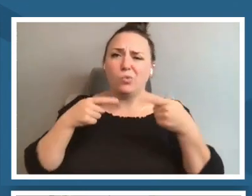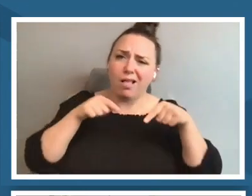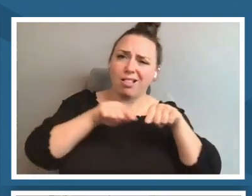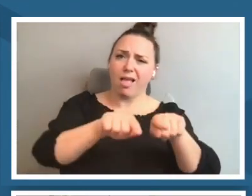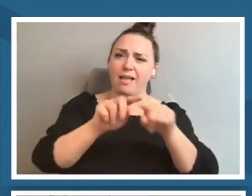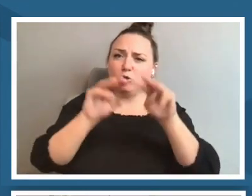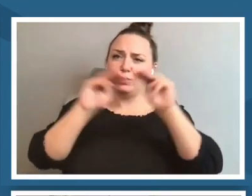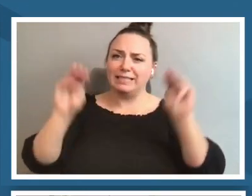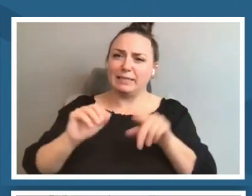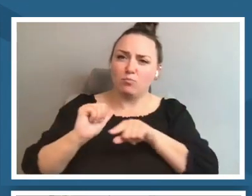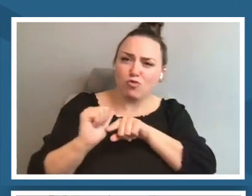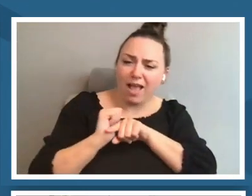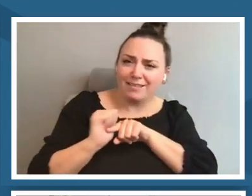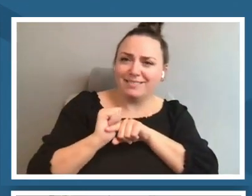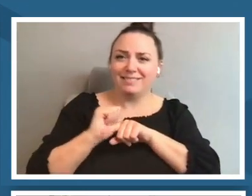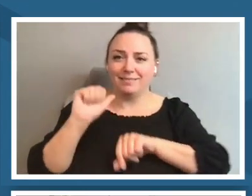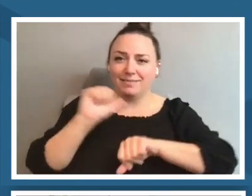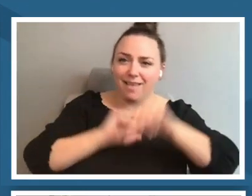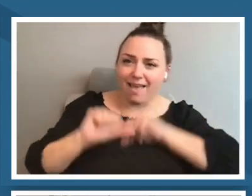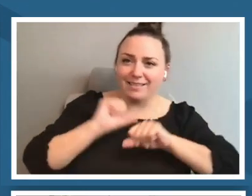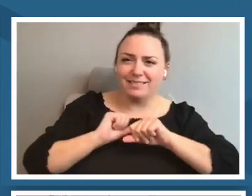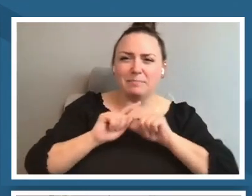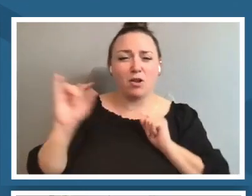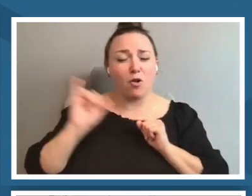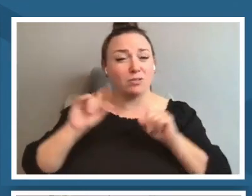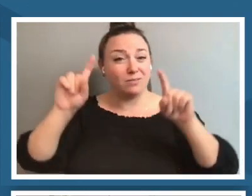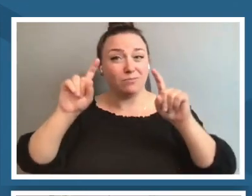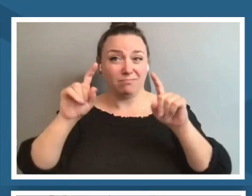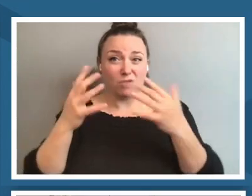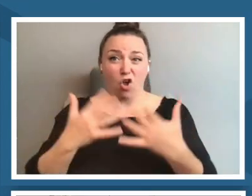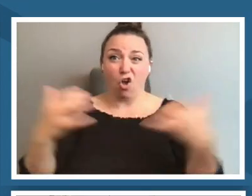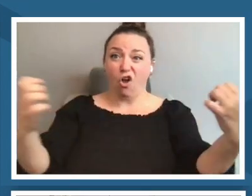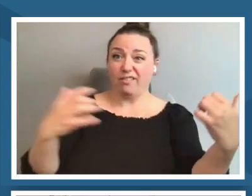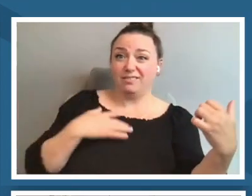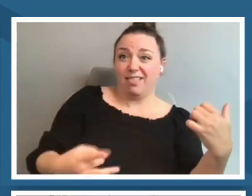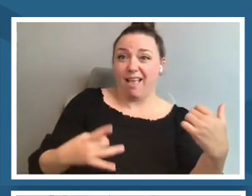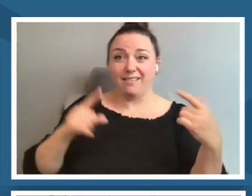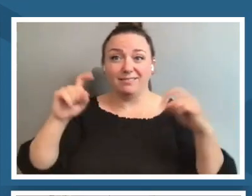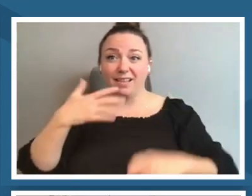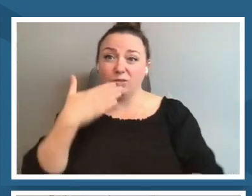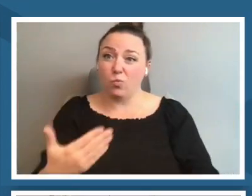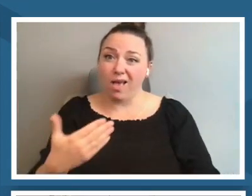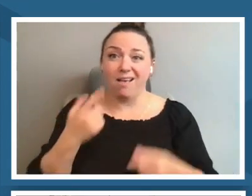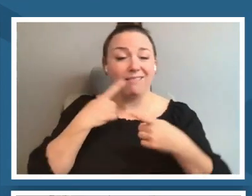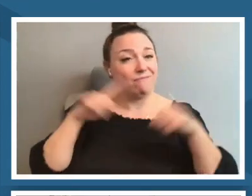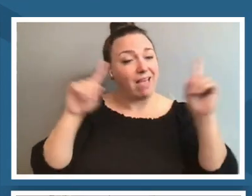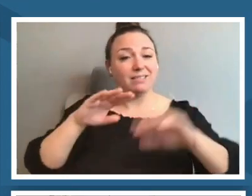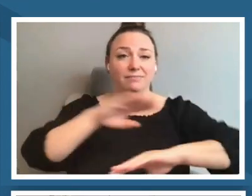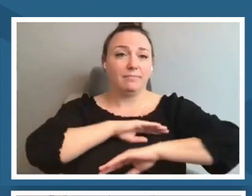science but is also testing well with our audiences and being effective in our goals and our outcomes and our